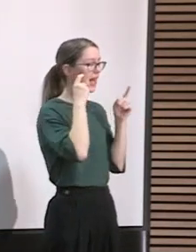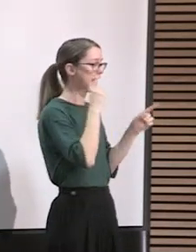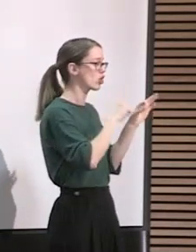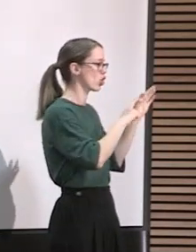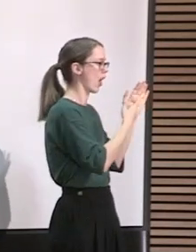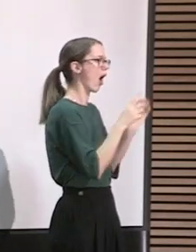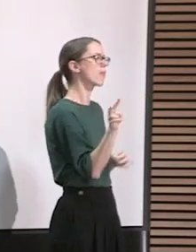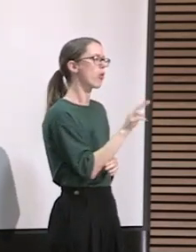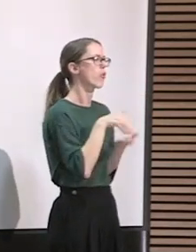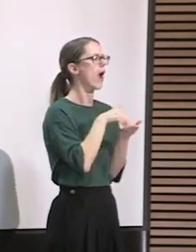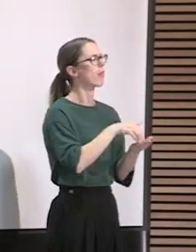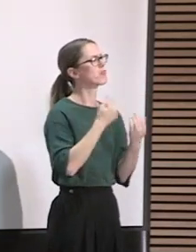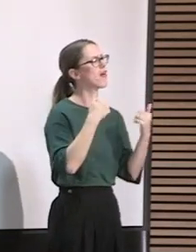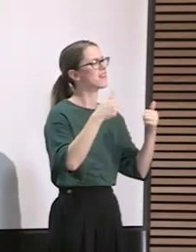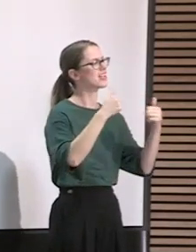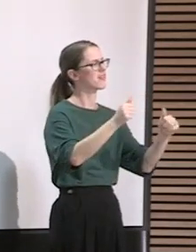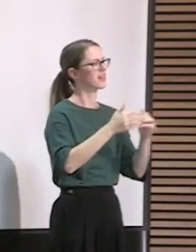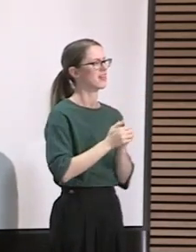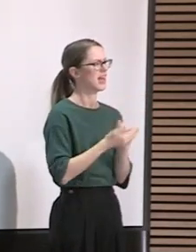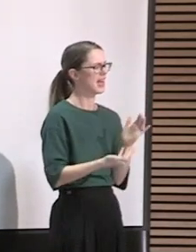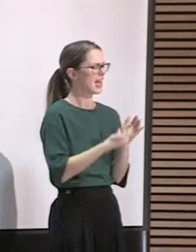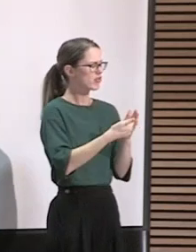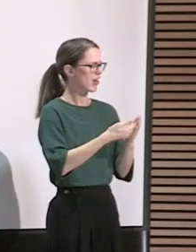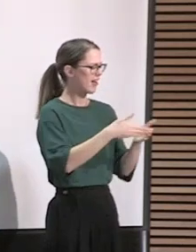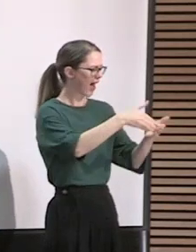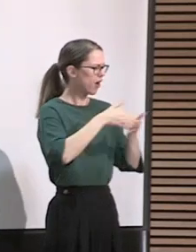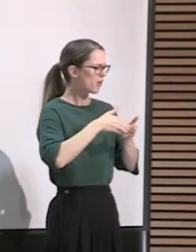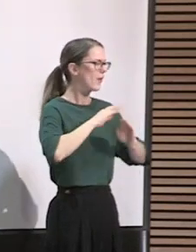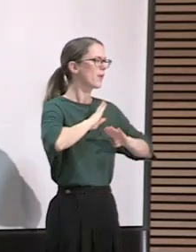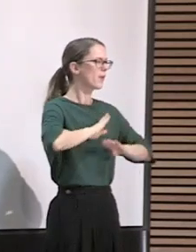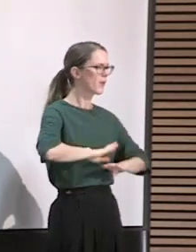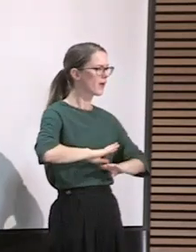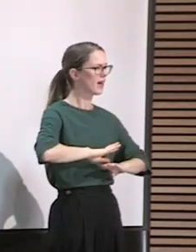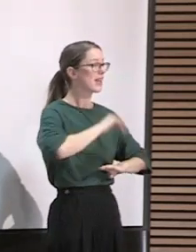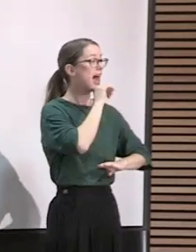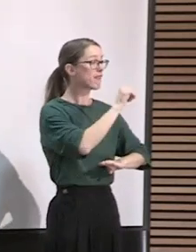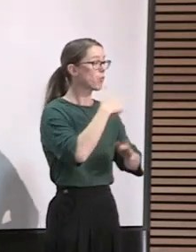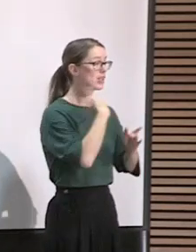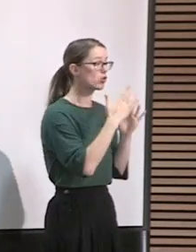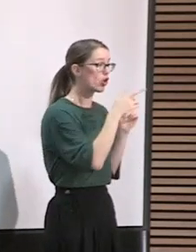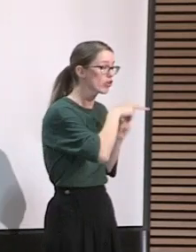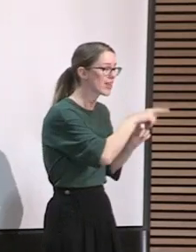day. This latest requirement will add to the system's overall effectiveness and